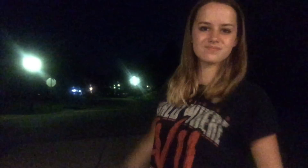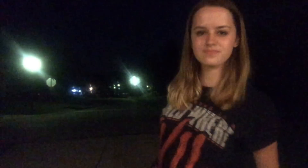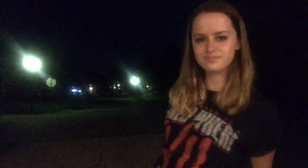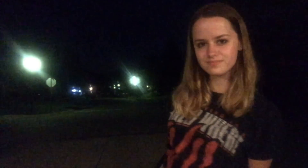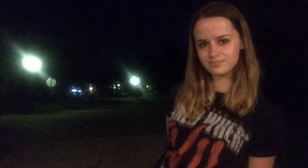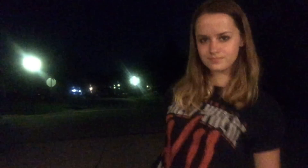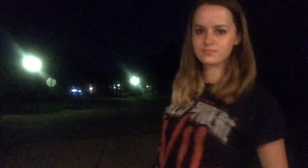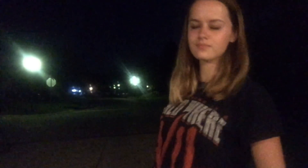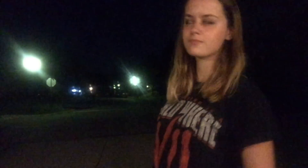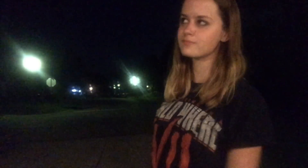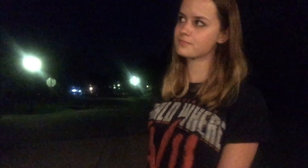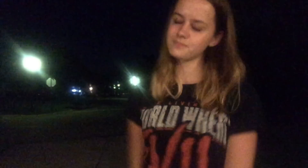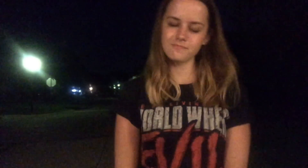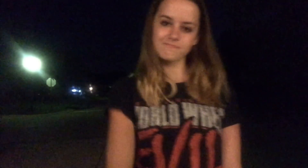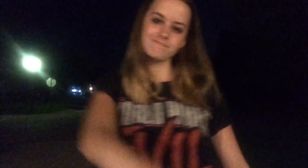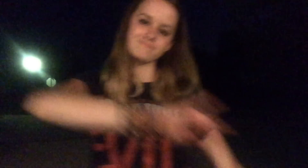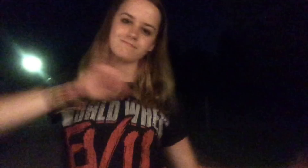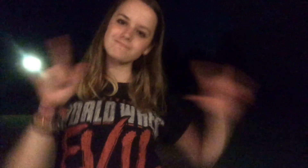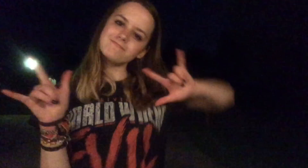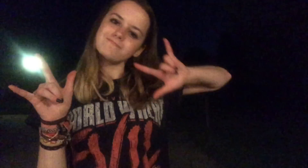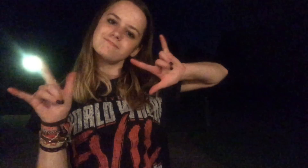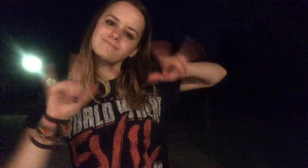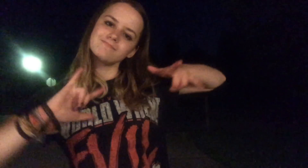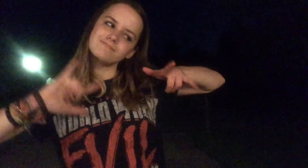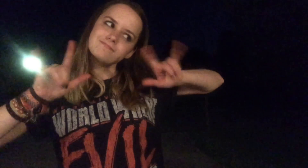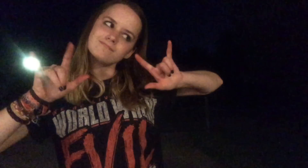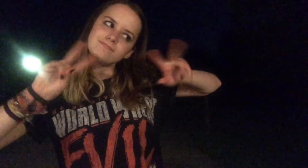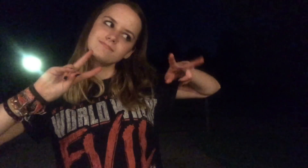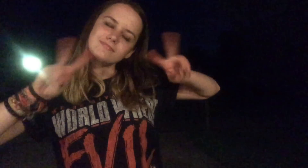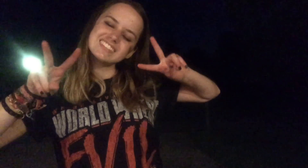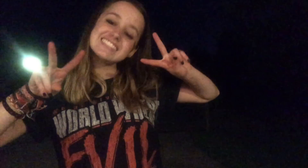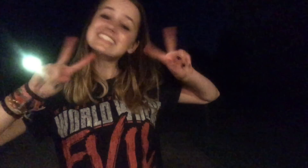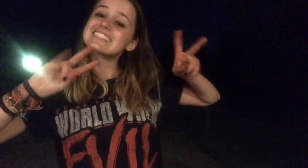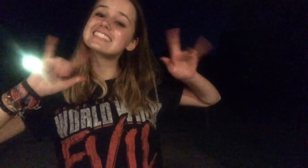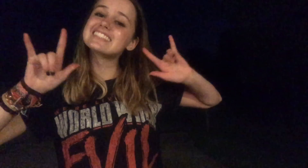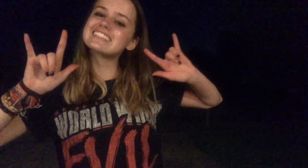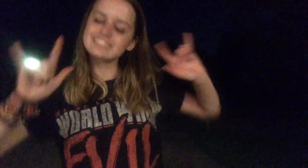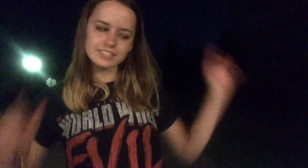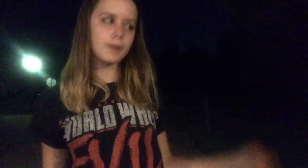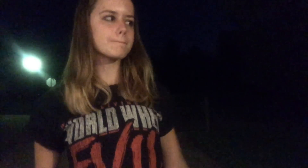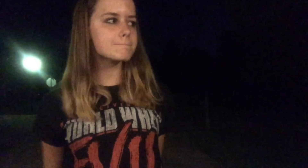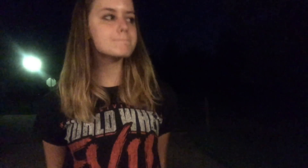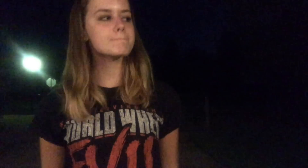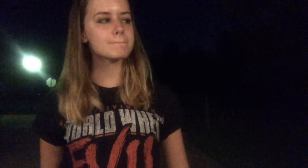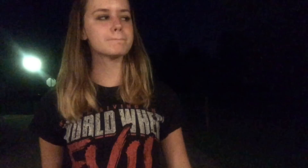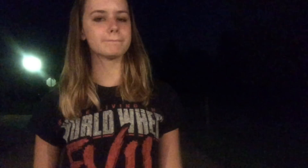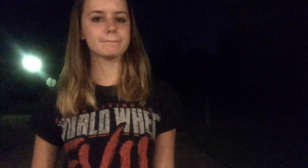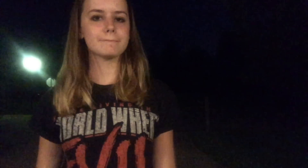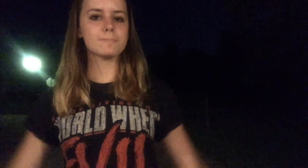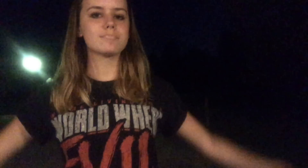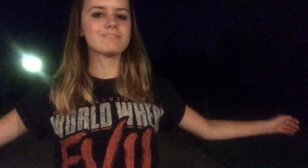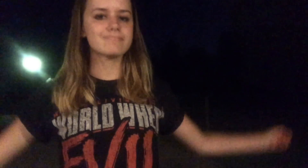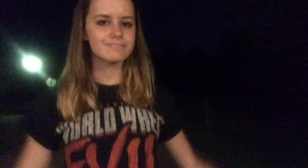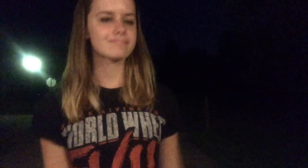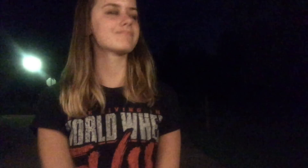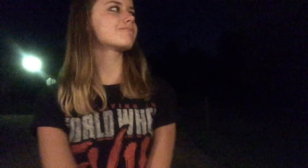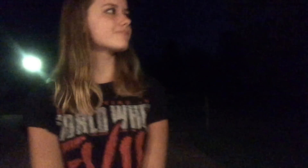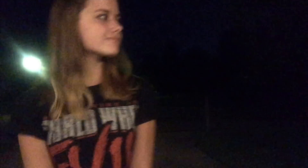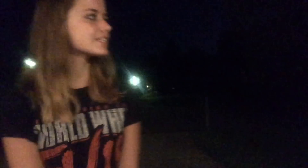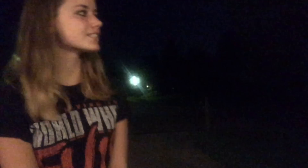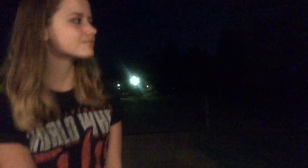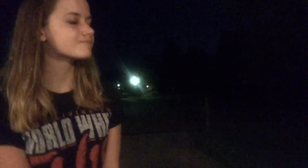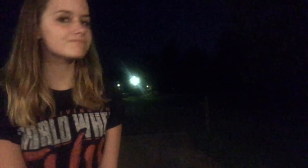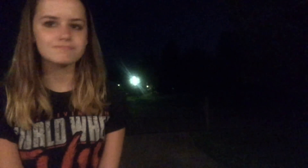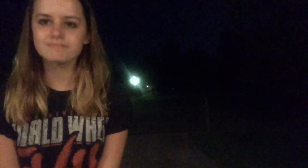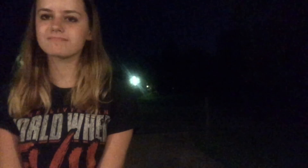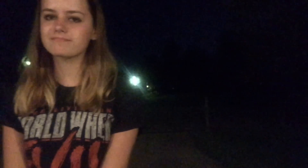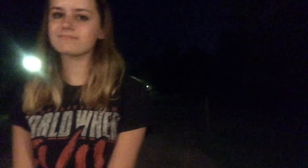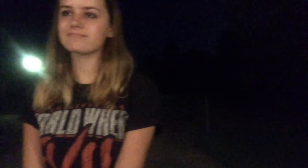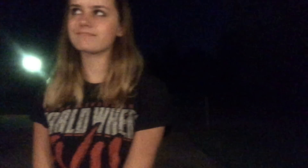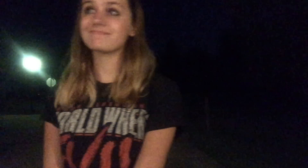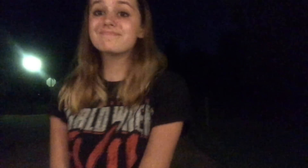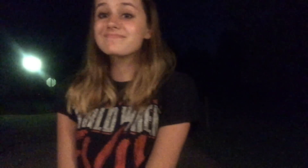*Howling Wind*